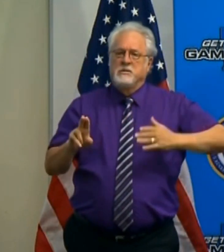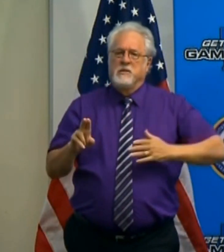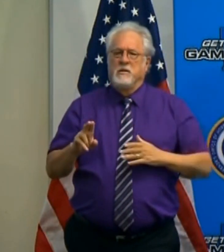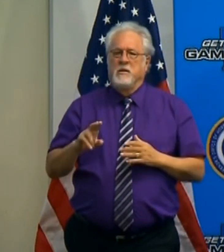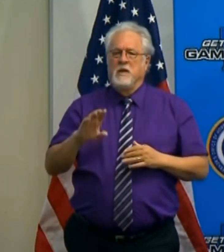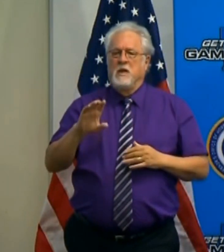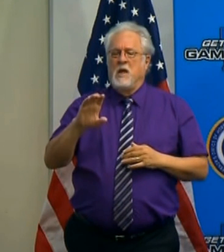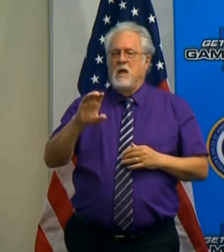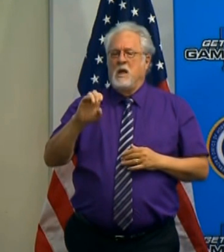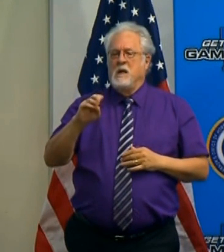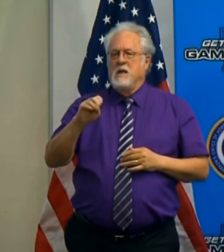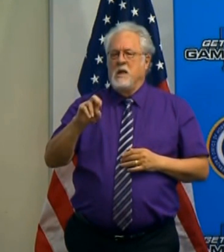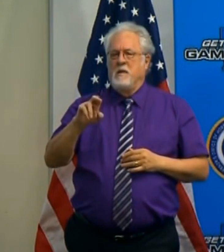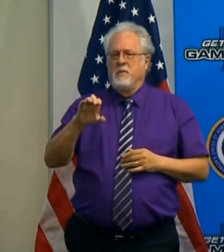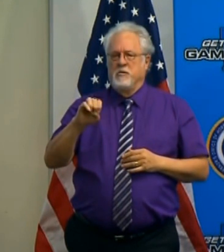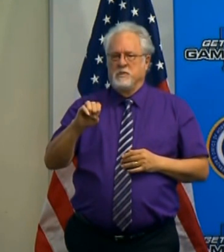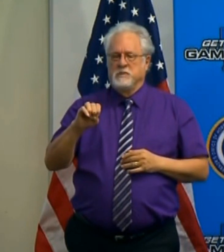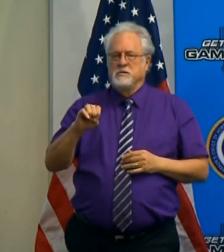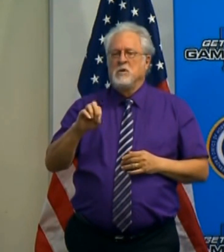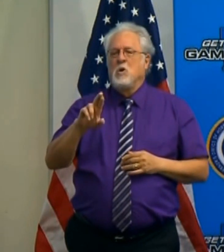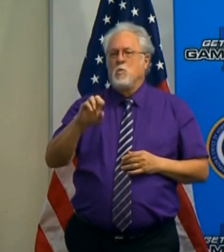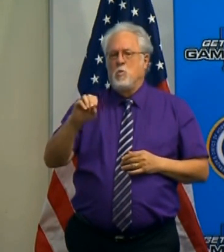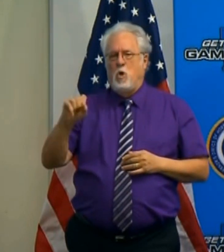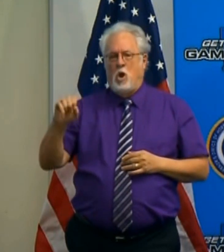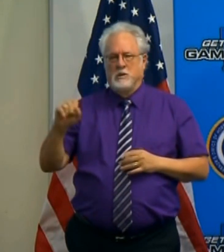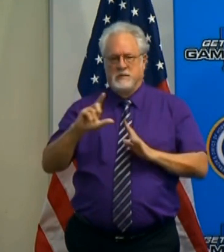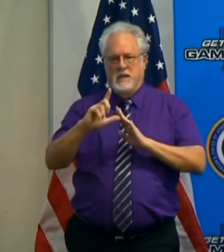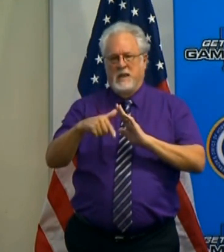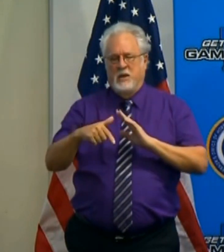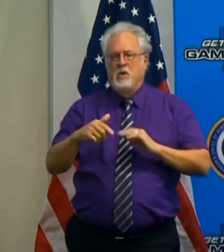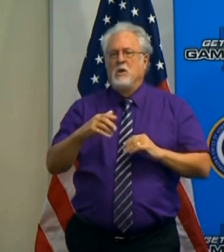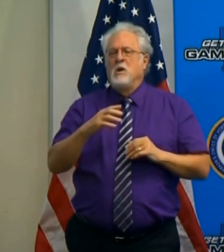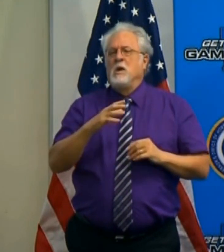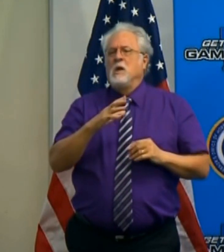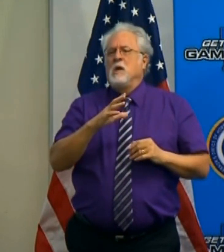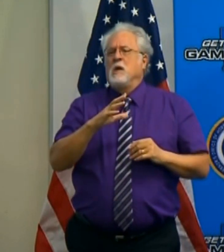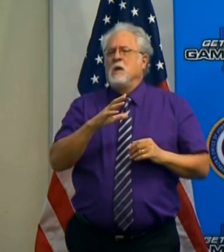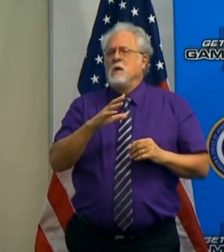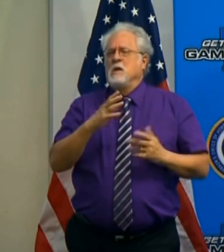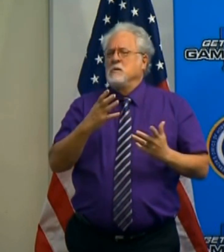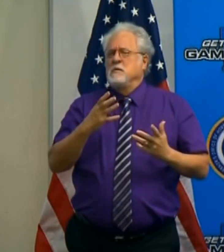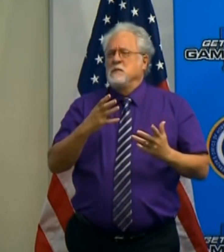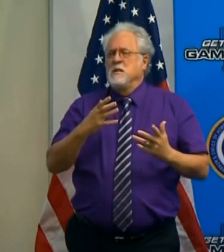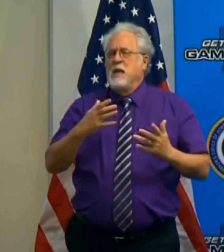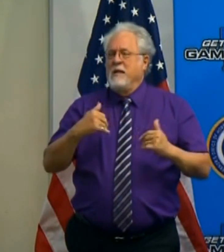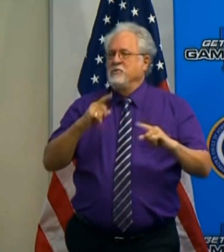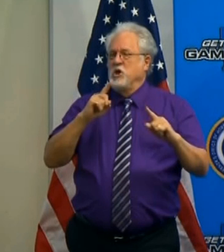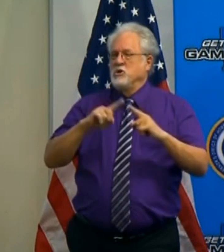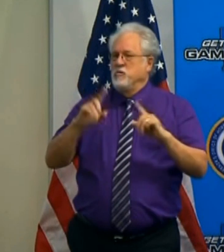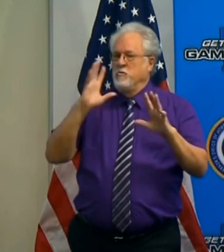commerce wilbur ross later today so i have not uh spoken to the president